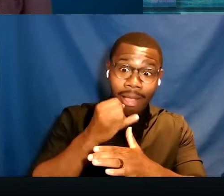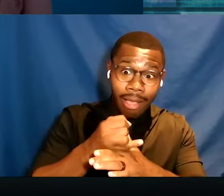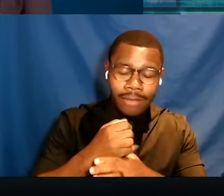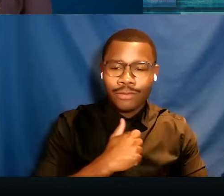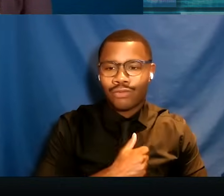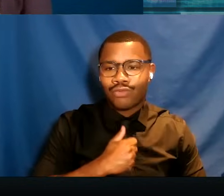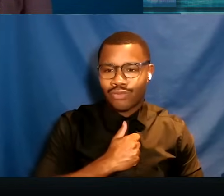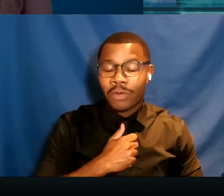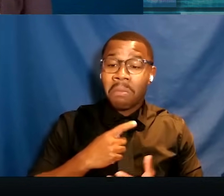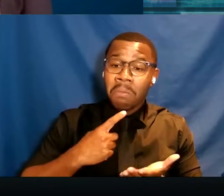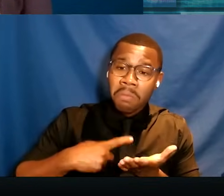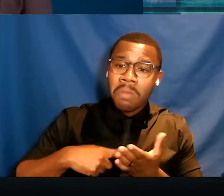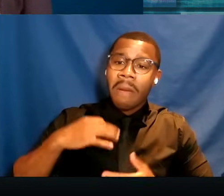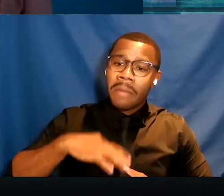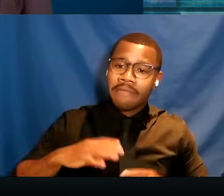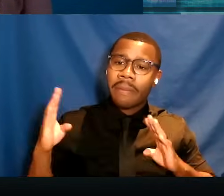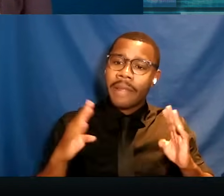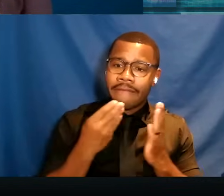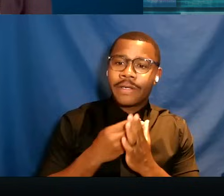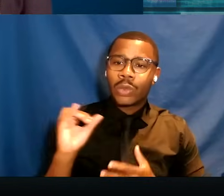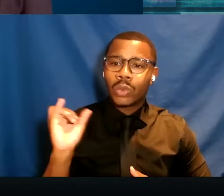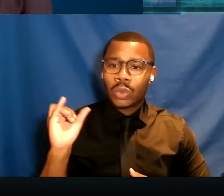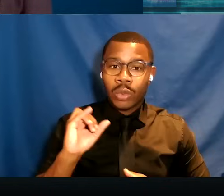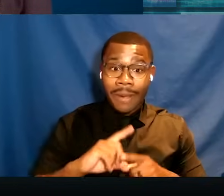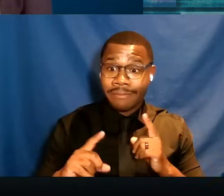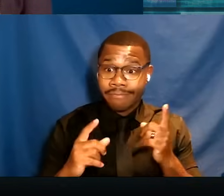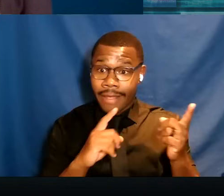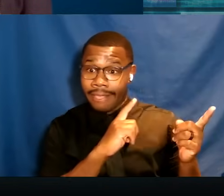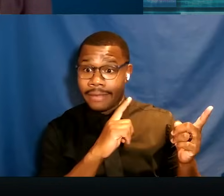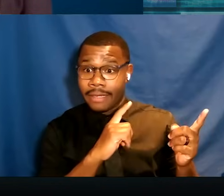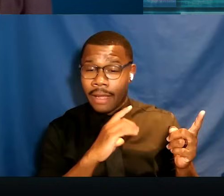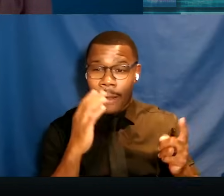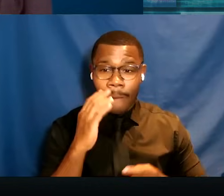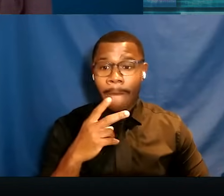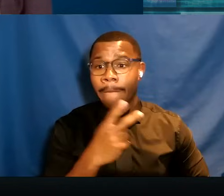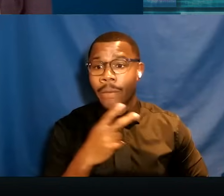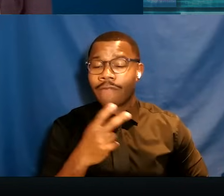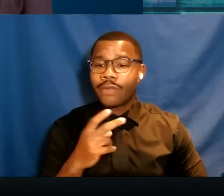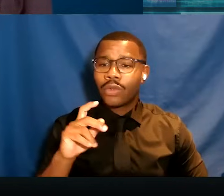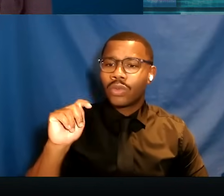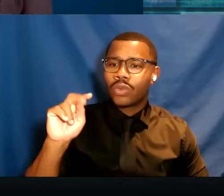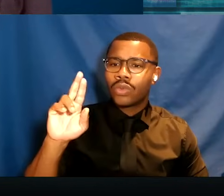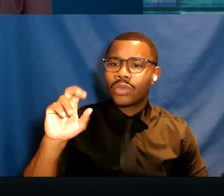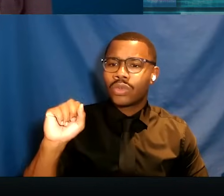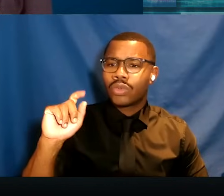But I don't know if maybe Linda might wanna jump in. I know both of you are trustees of our benefit plans, as well as myself.